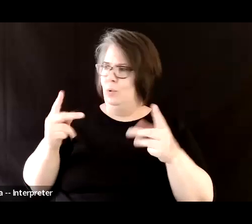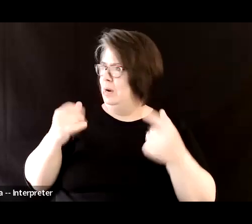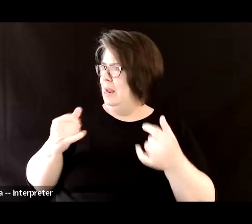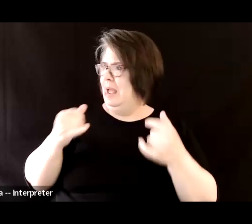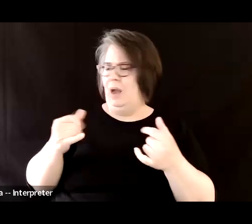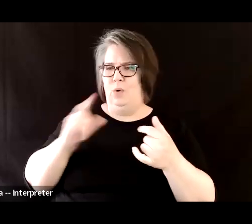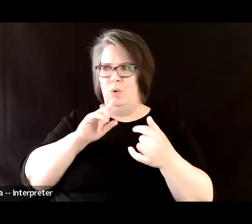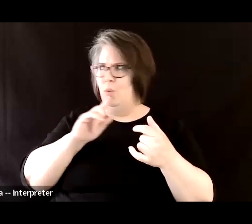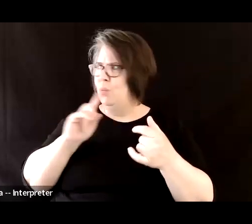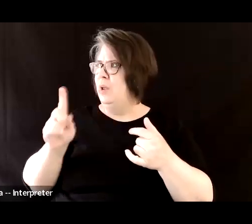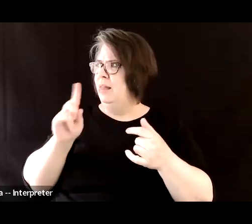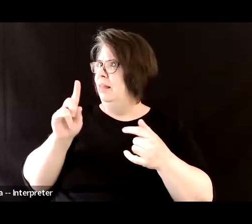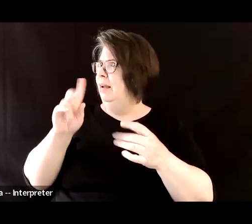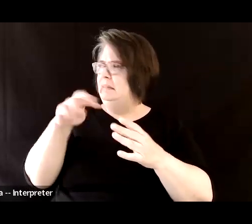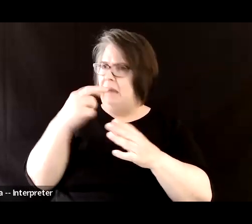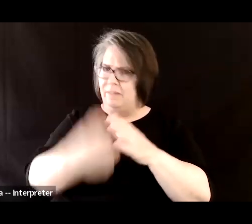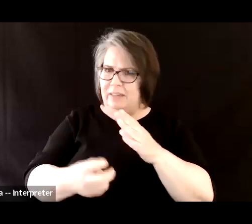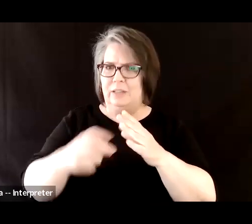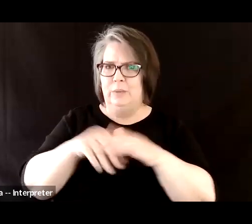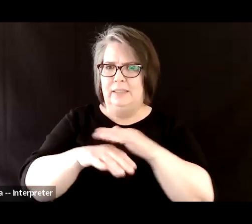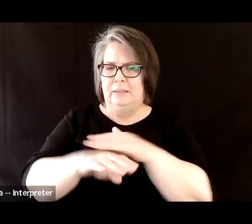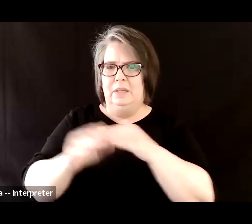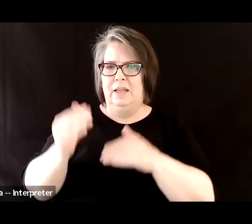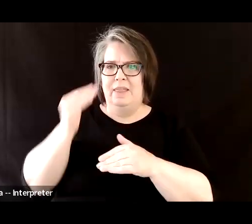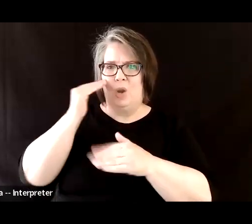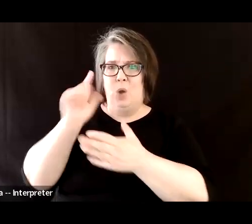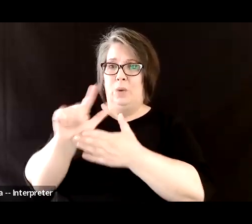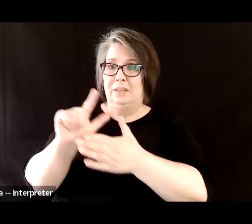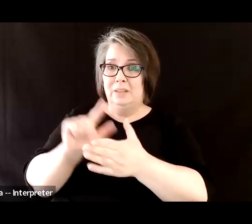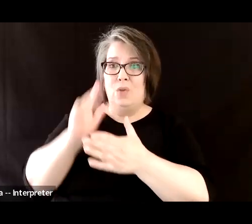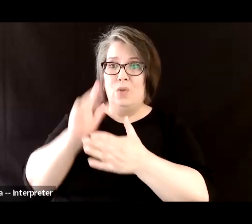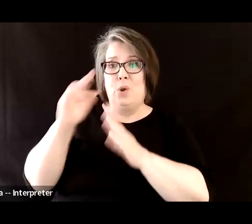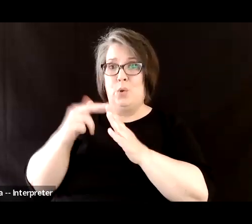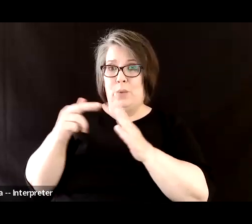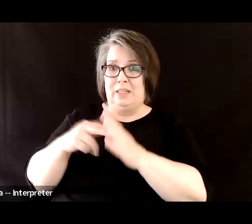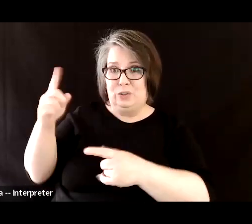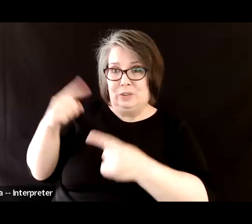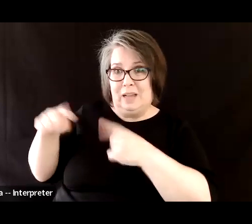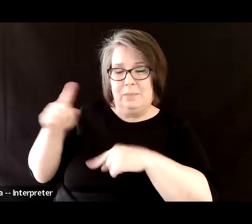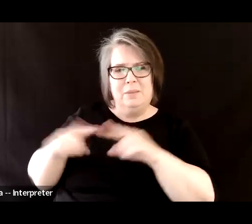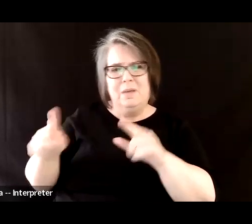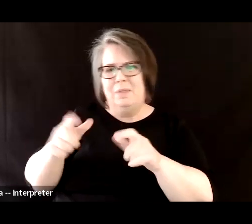diving into accessibility. We note its accessibility coming down the pipe. But the big thing is it can